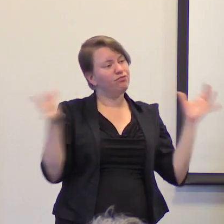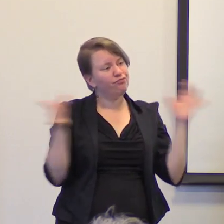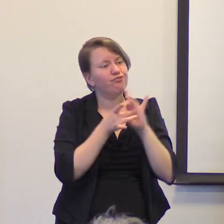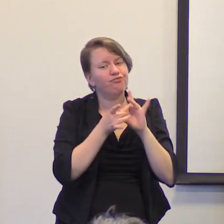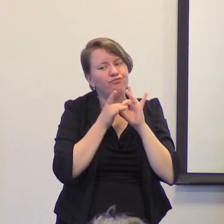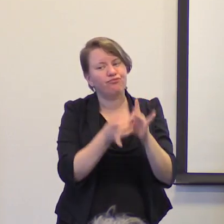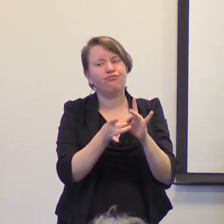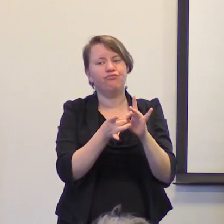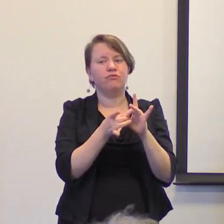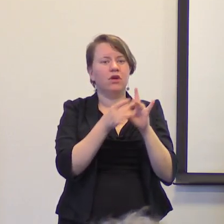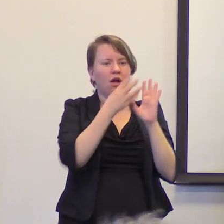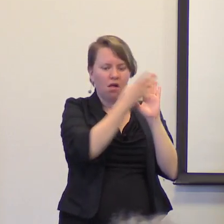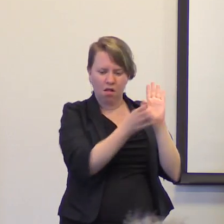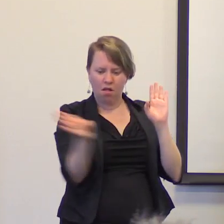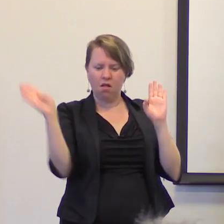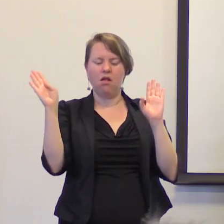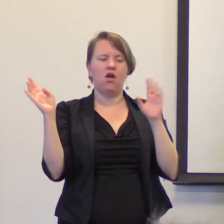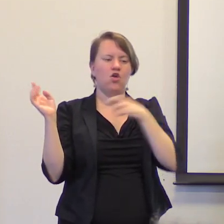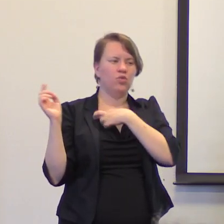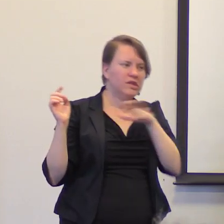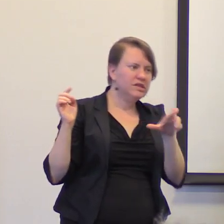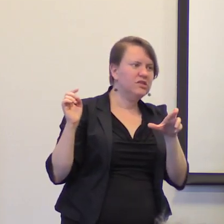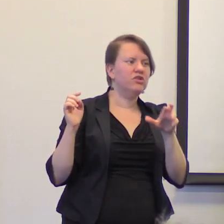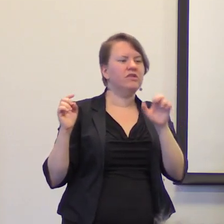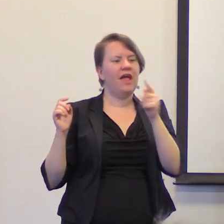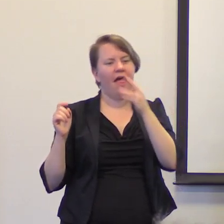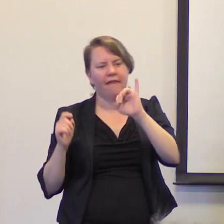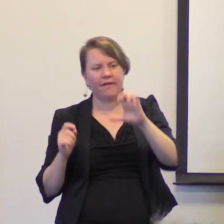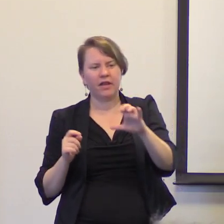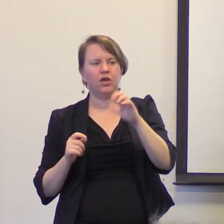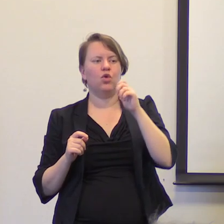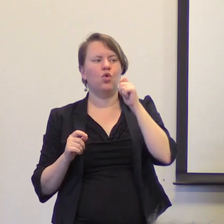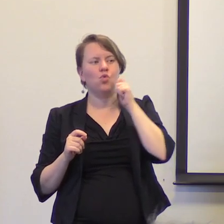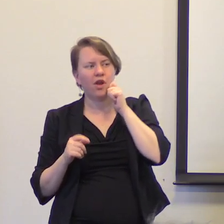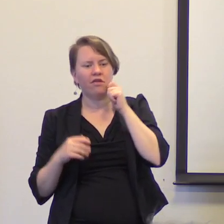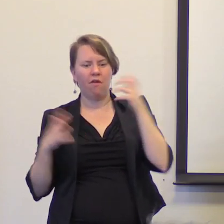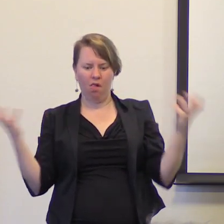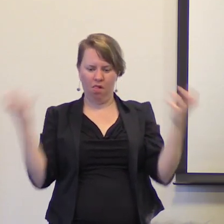To look across religious, ethnic, racial lines and to really just all come together.